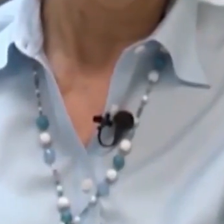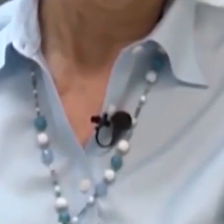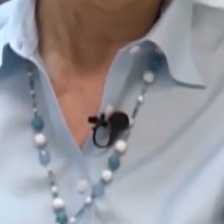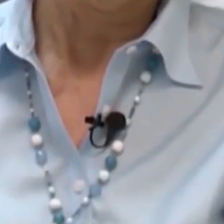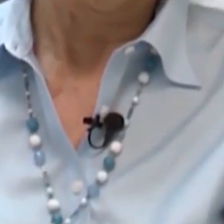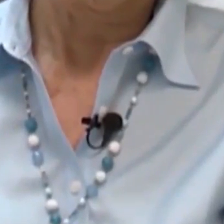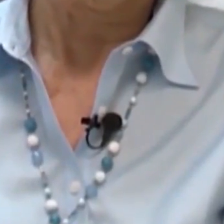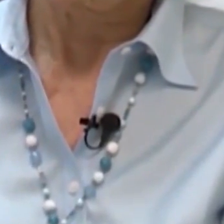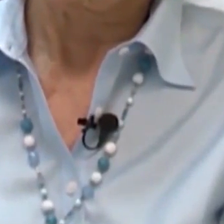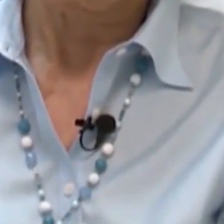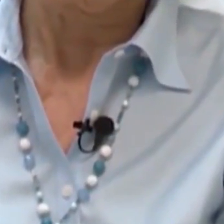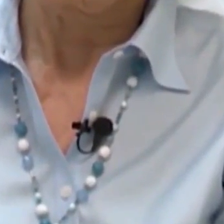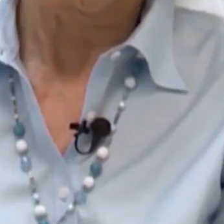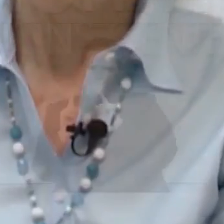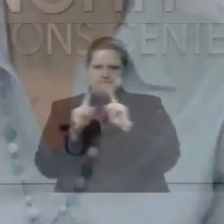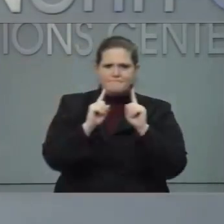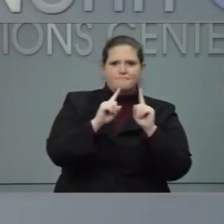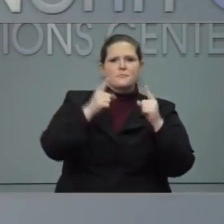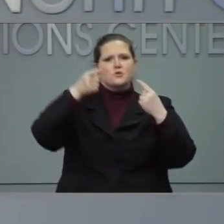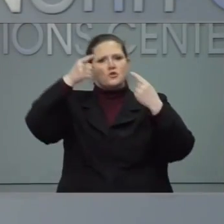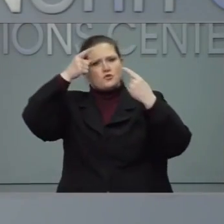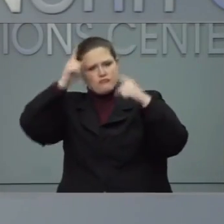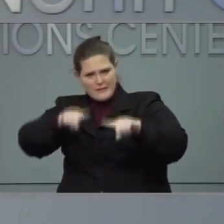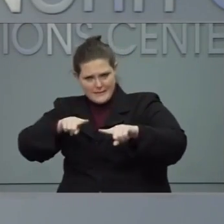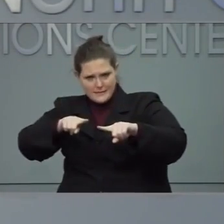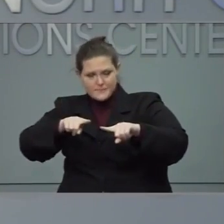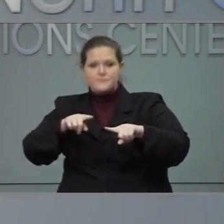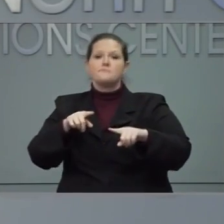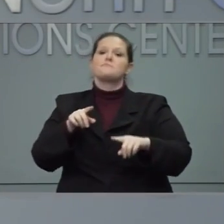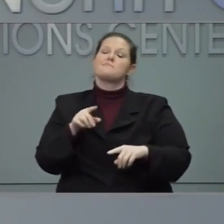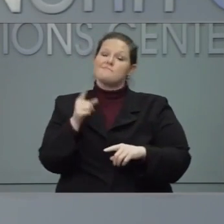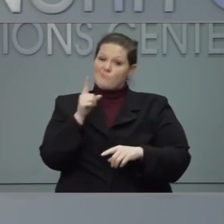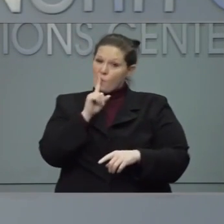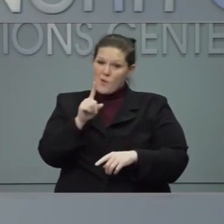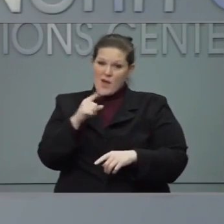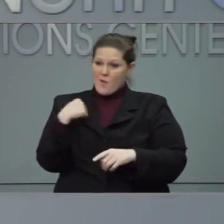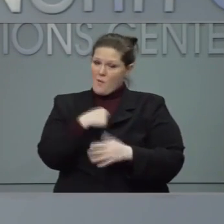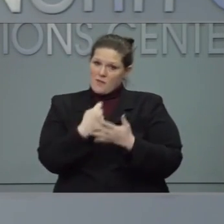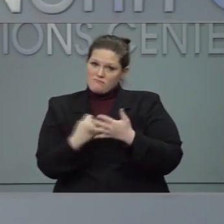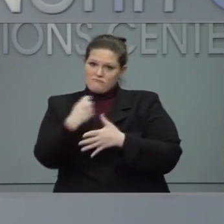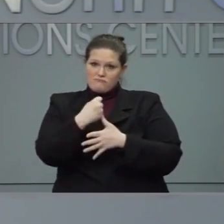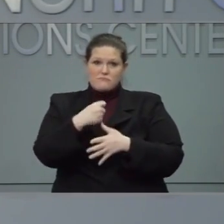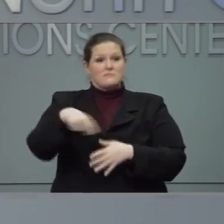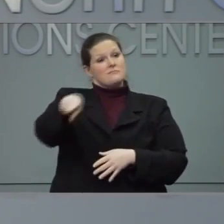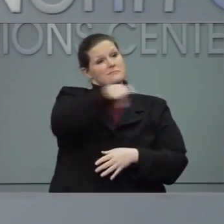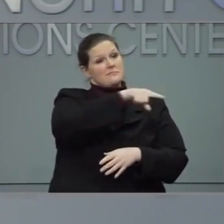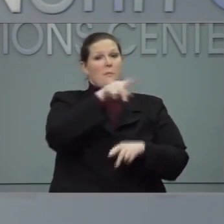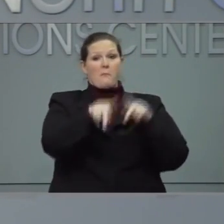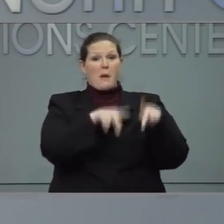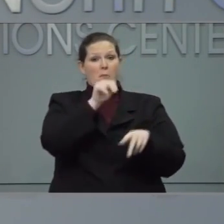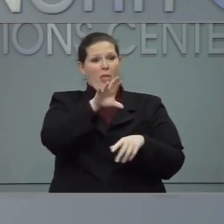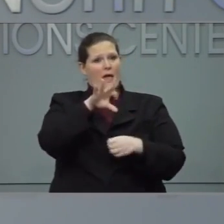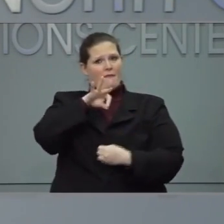LOWER INCOME PEOPLE. HIS BUDGET, HOWEVER, DOES NOT RAISE TAXES. HOWEVER, REPUBLICANS ARE PUSHING FOR CUTS TO STATE